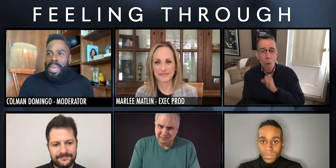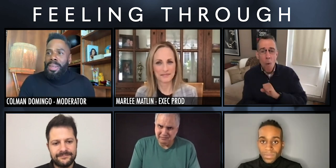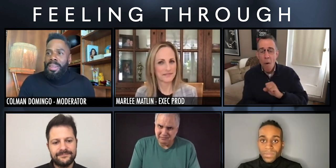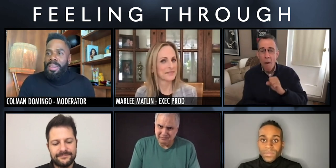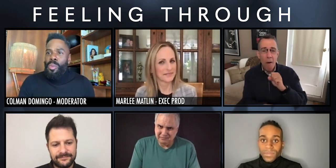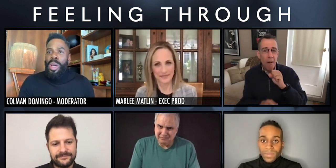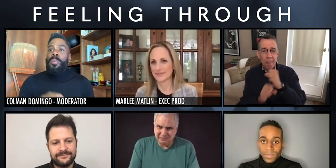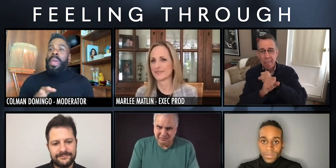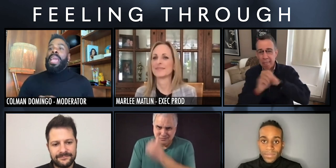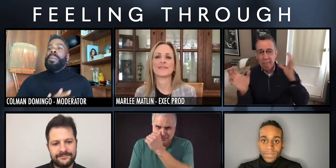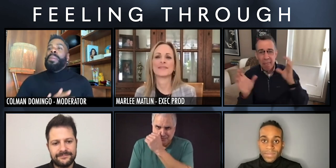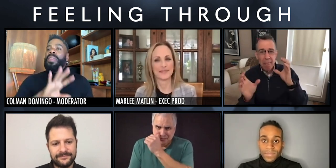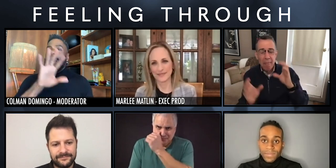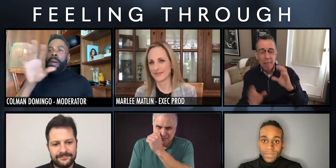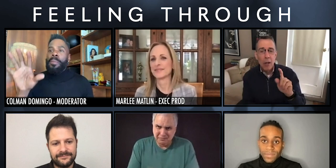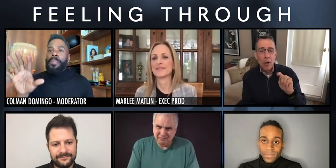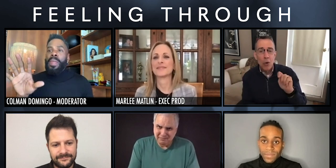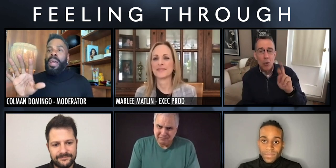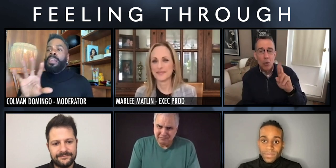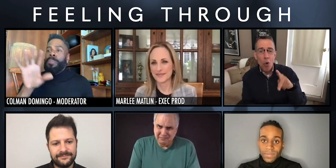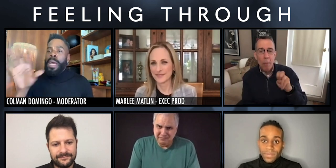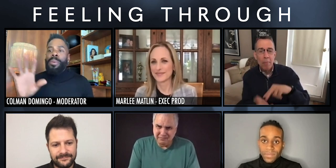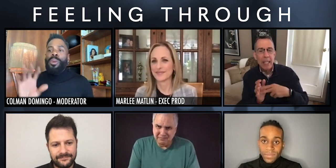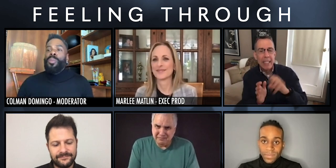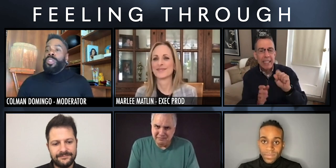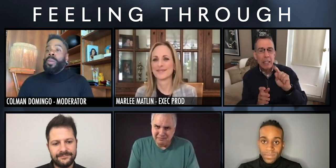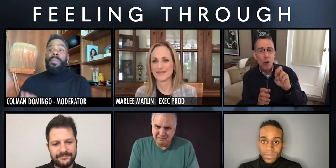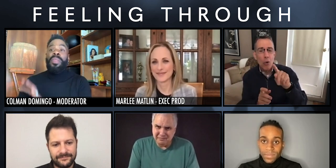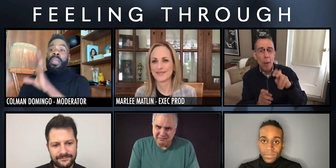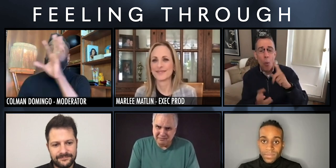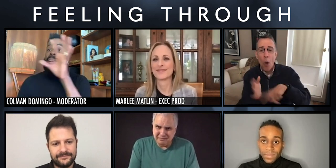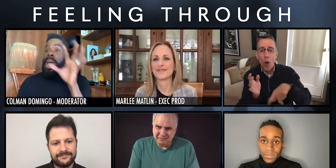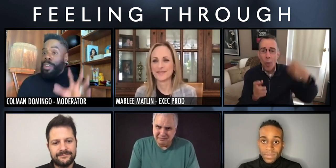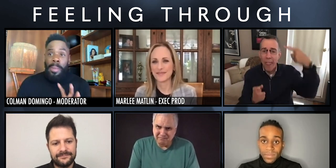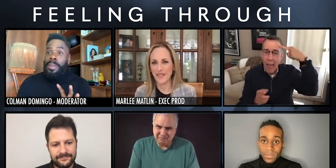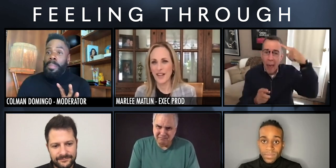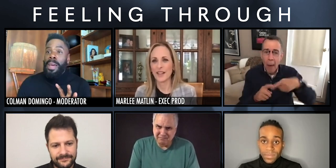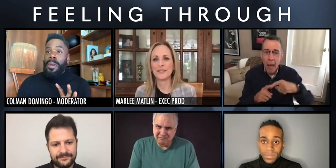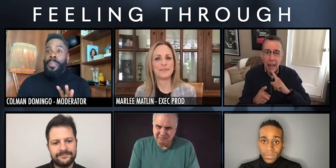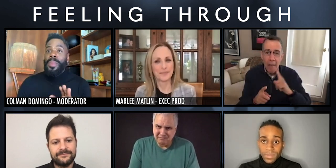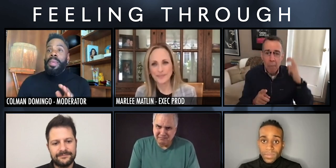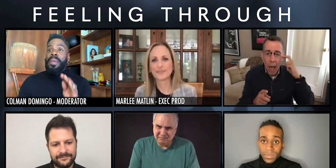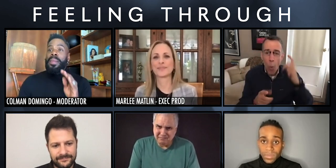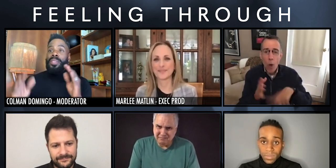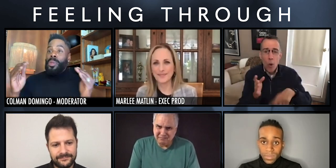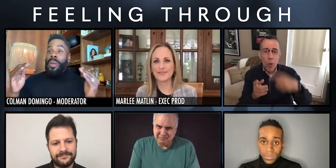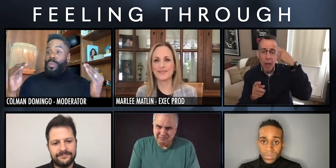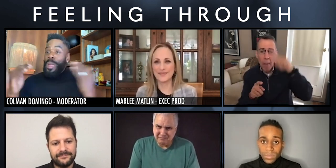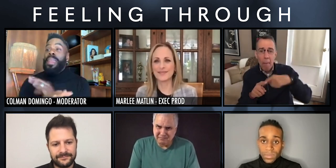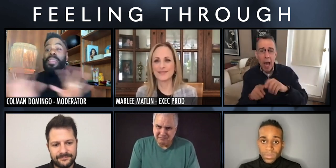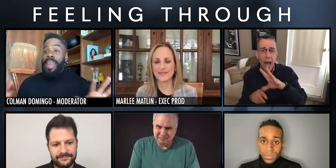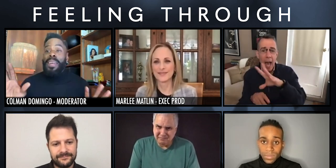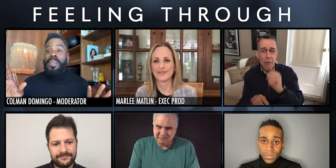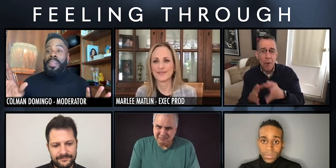head. What you may came in thinking about a DeafBlind person, what you came in thinking about an African-American male. Suddenly you have to rethink that.